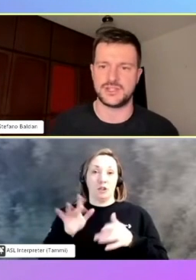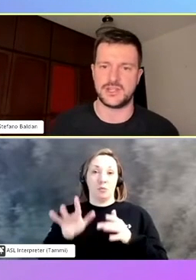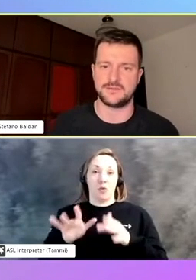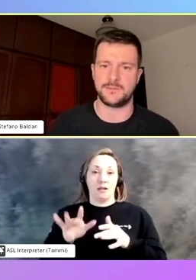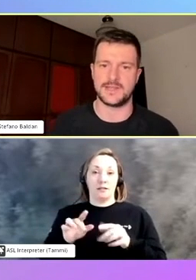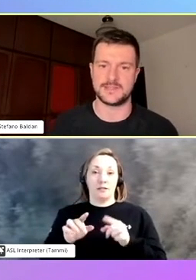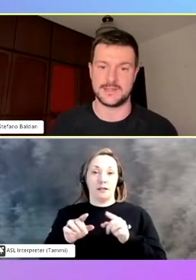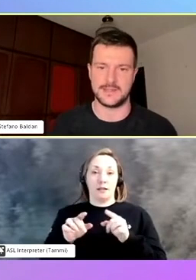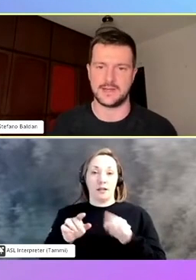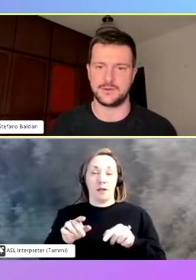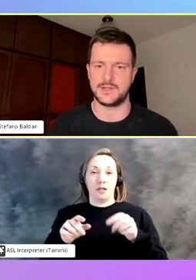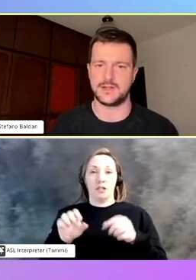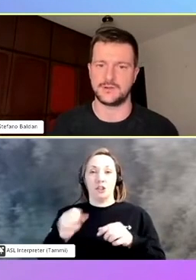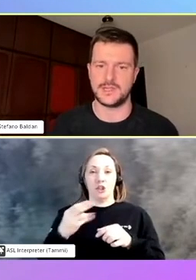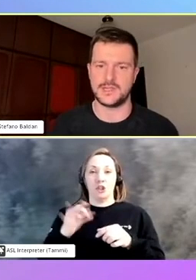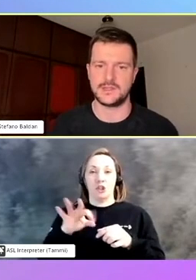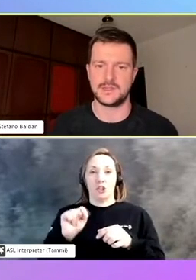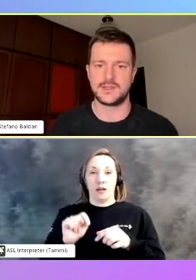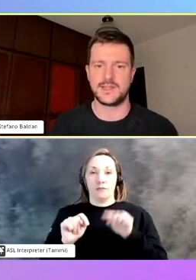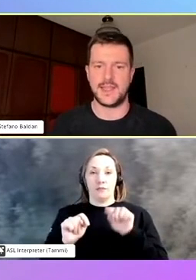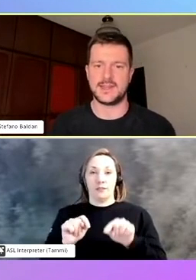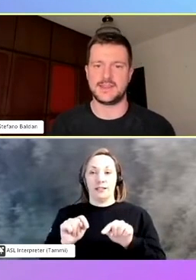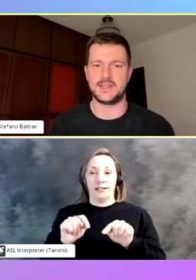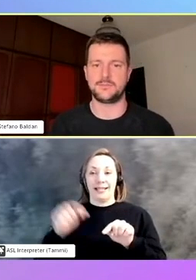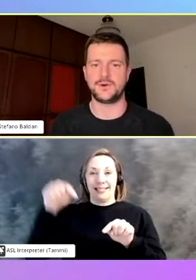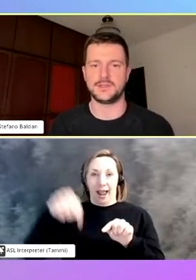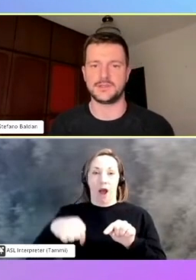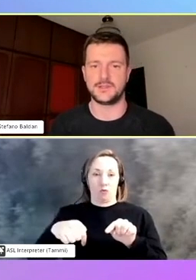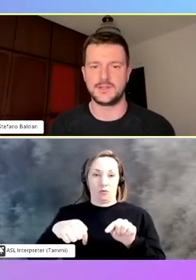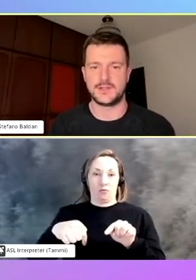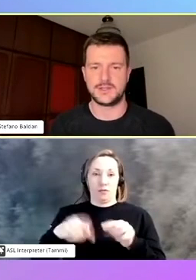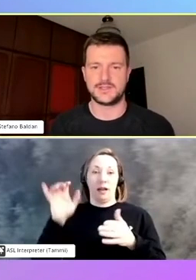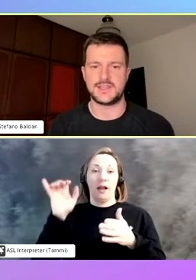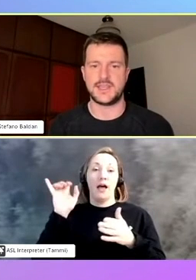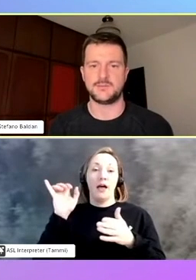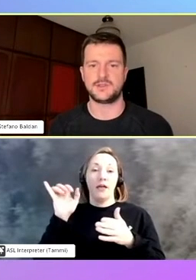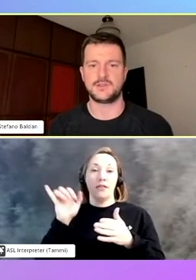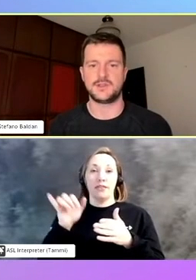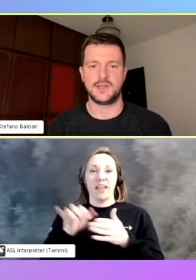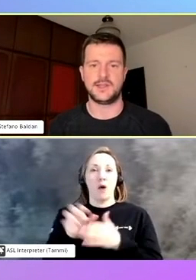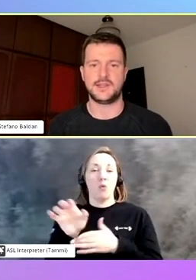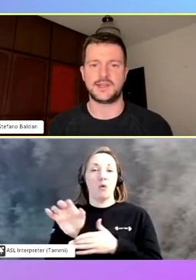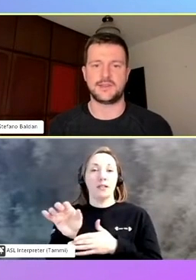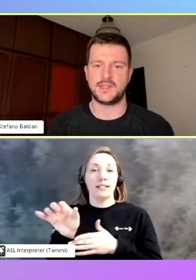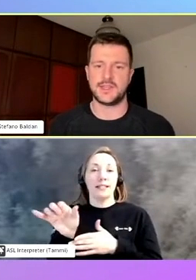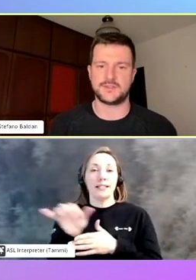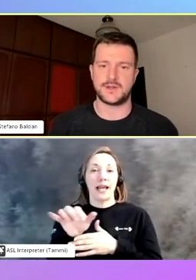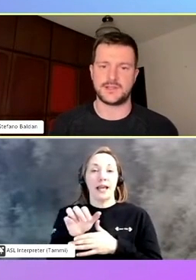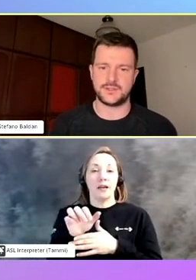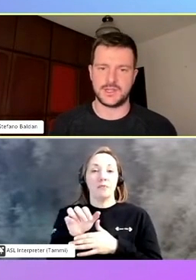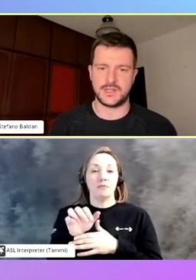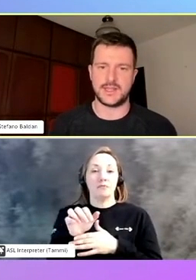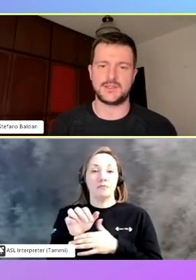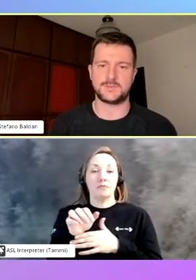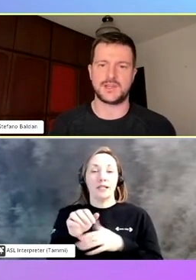how do we create experiences and collaboration that works for everyone? whenever I first joined miro